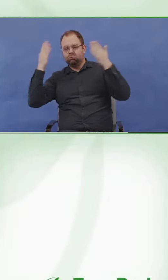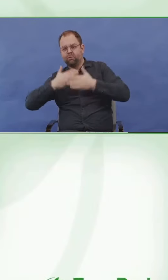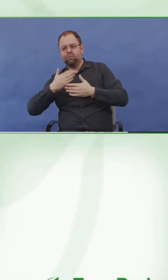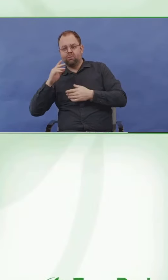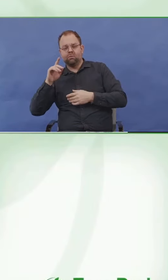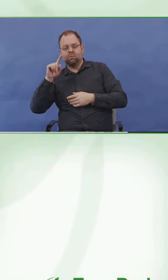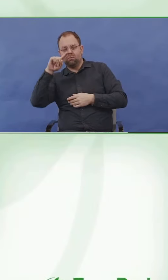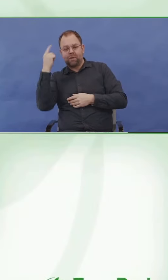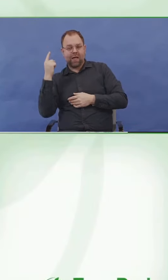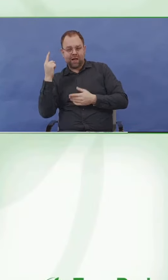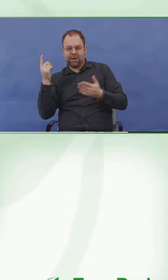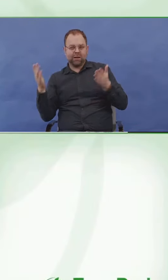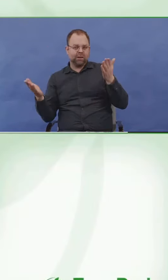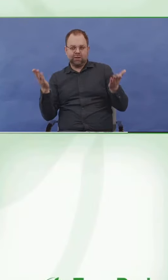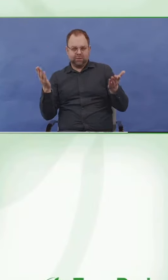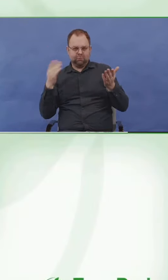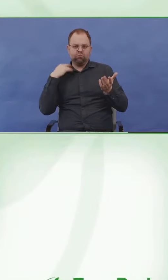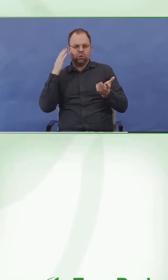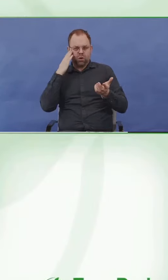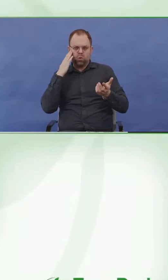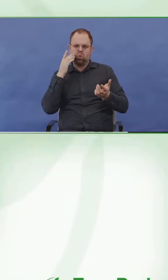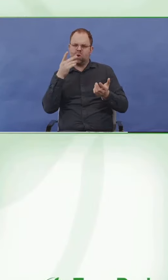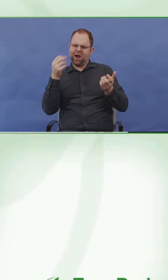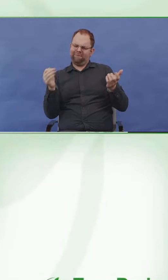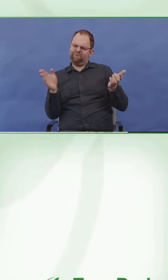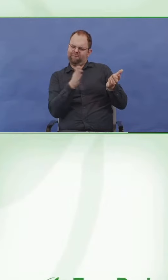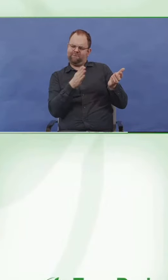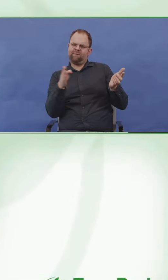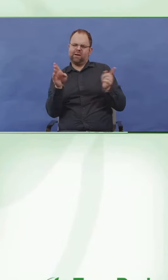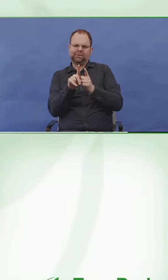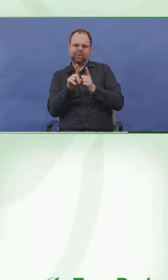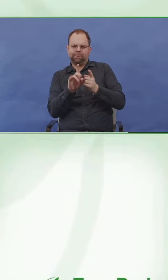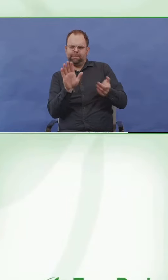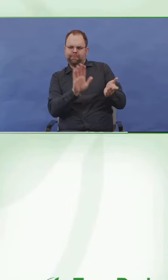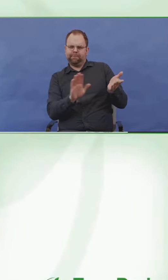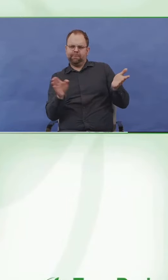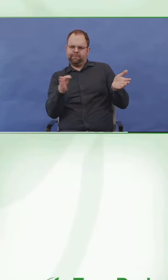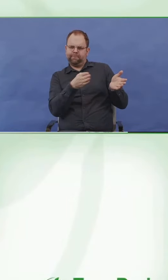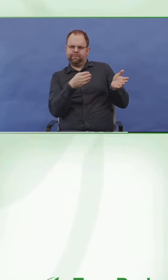noncontroversial, maybe it was the beginning for further debate and I